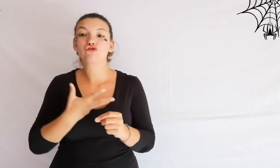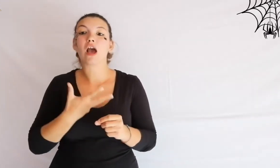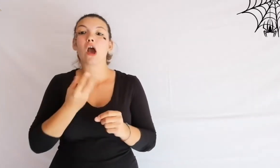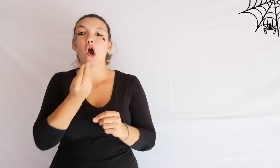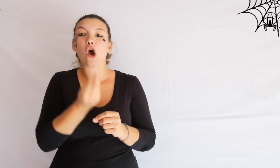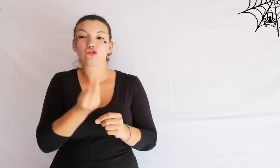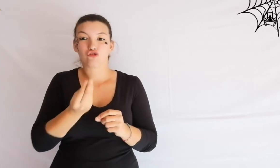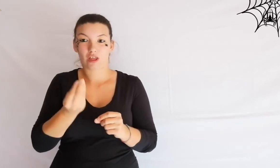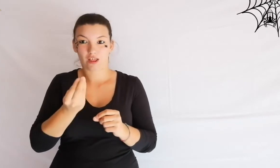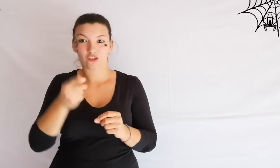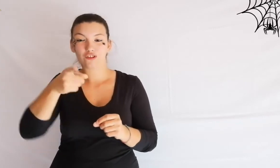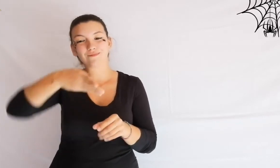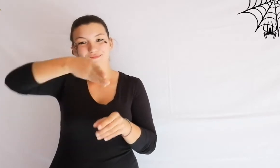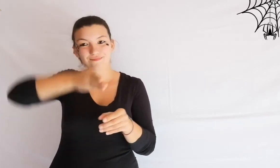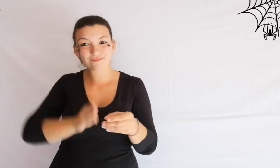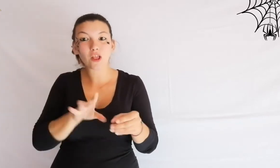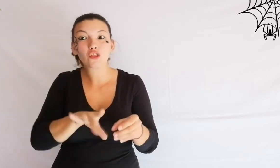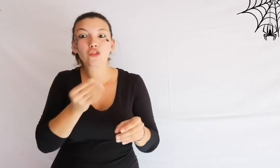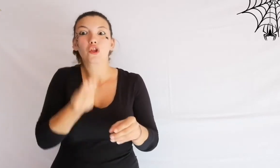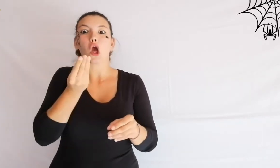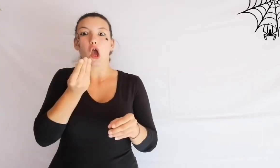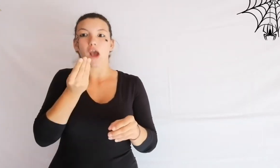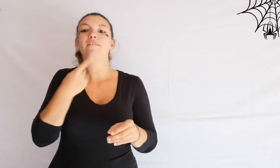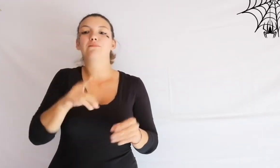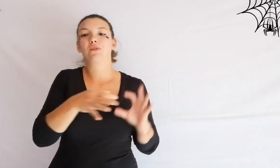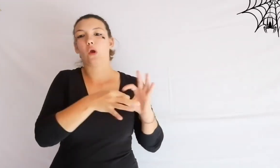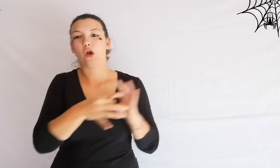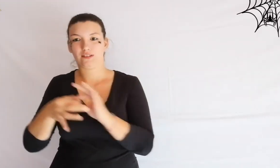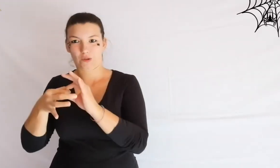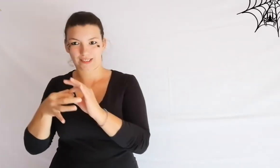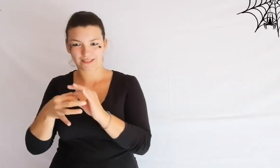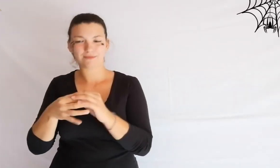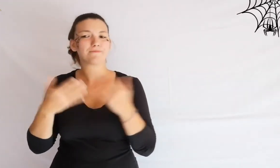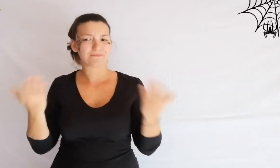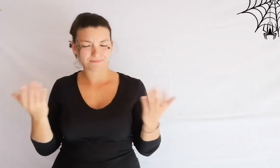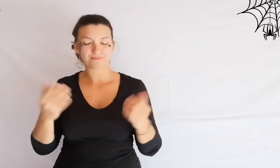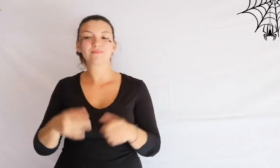inside that if they are taken there are consequences.